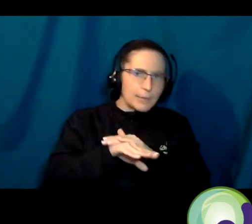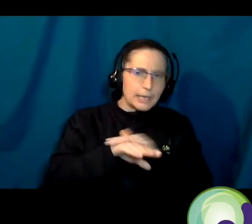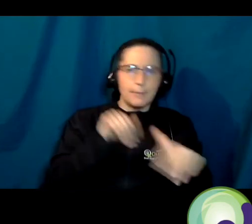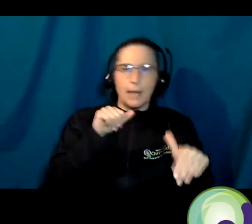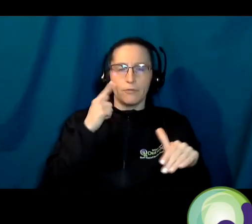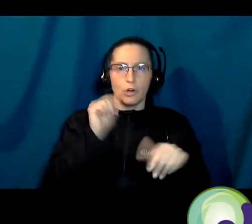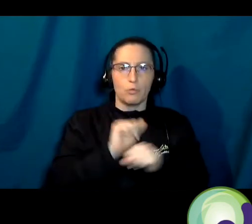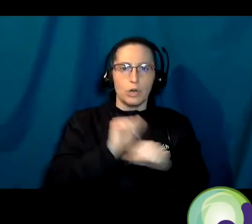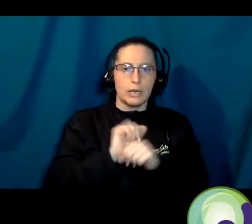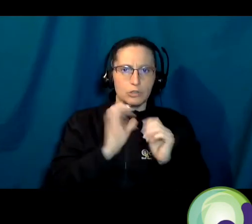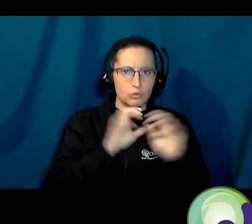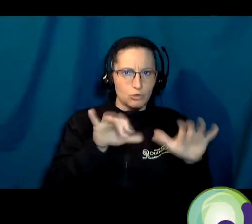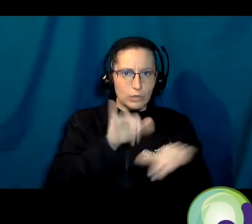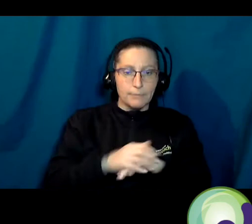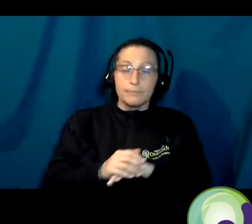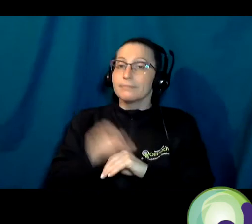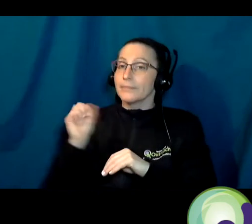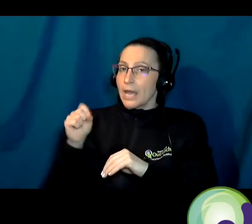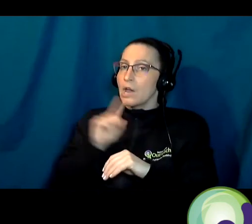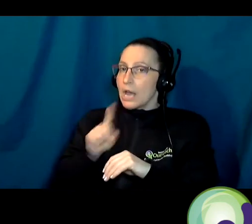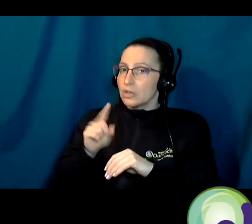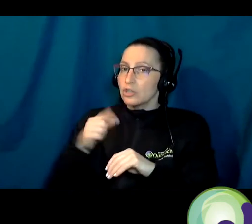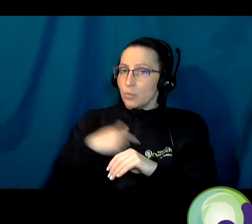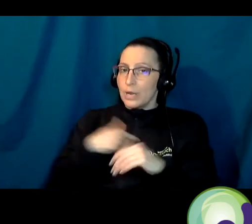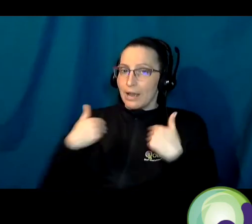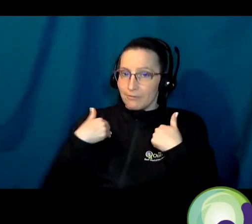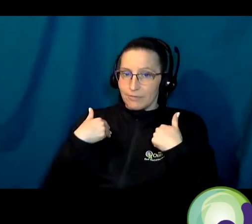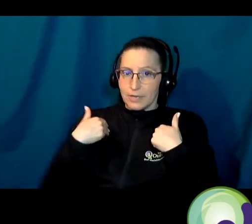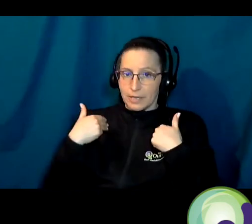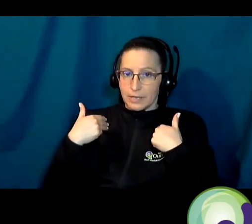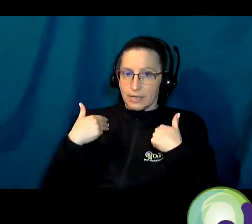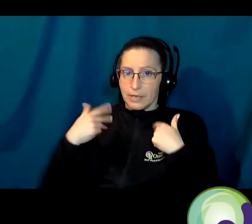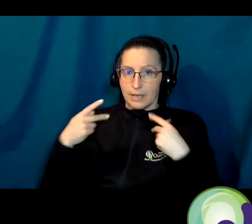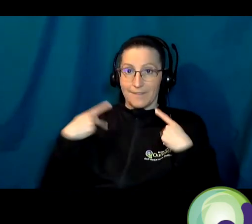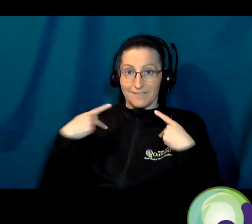Anna Marie: We actually have physical time clocks